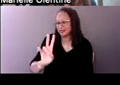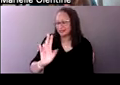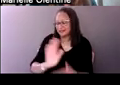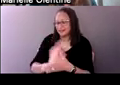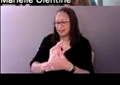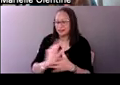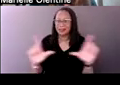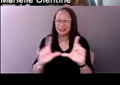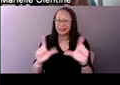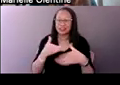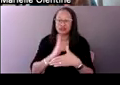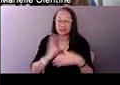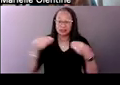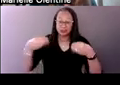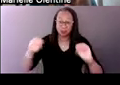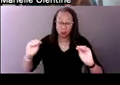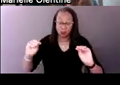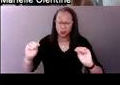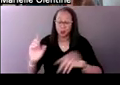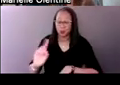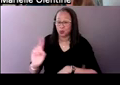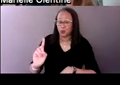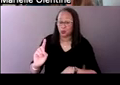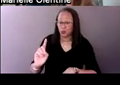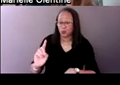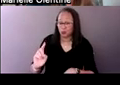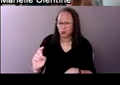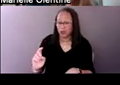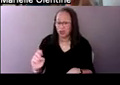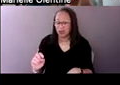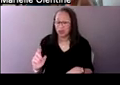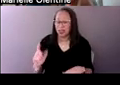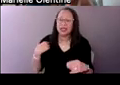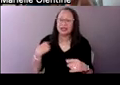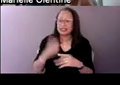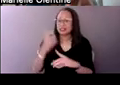still see that 70% of the directors of films selected